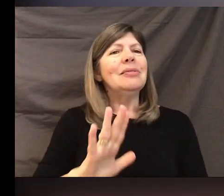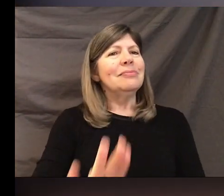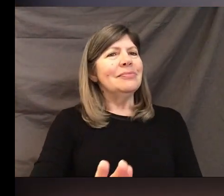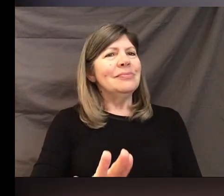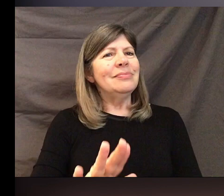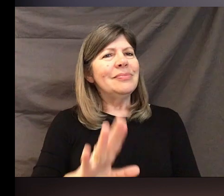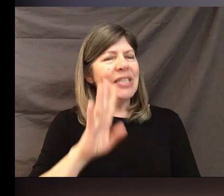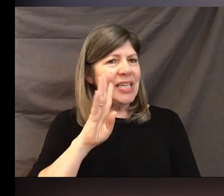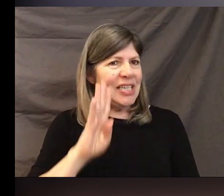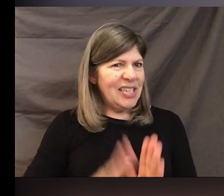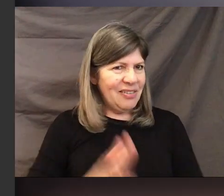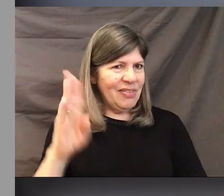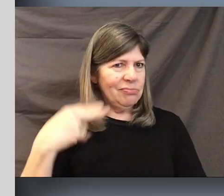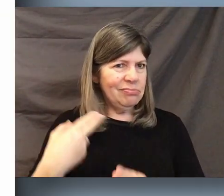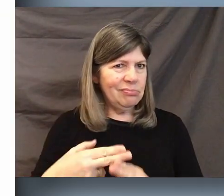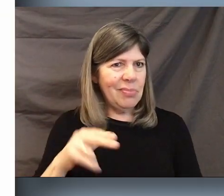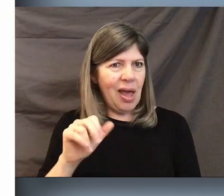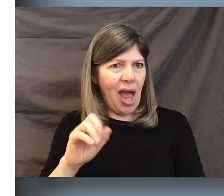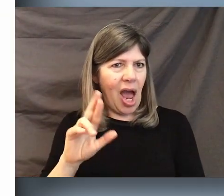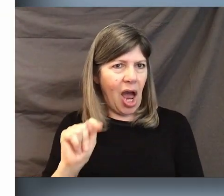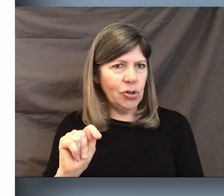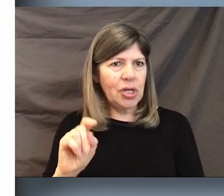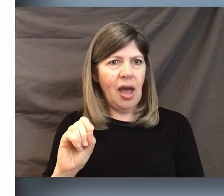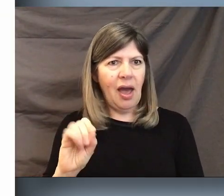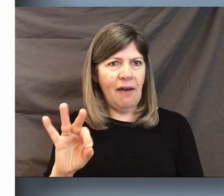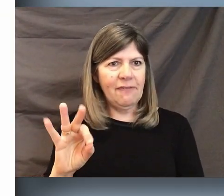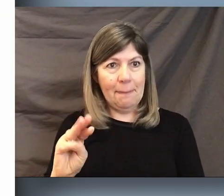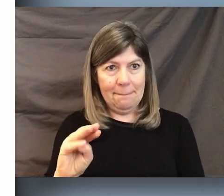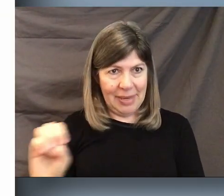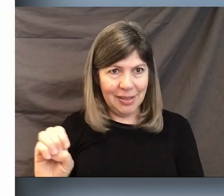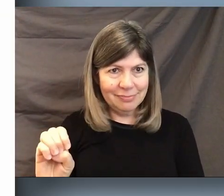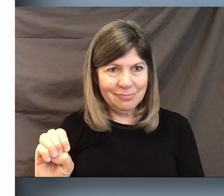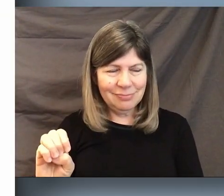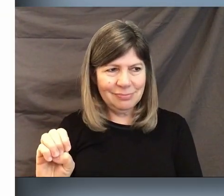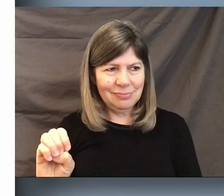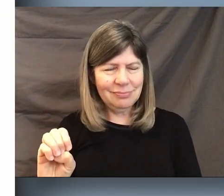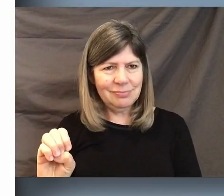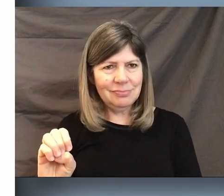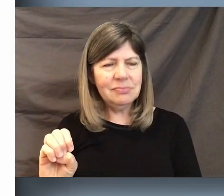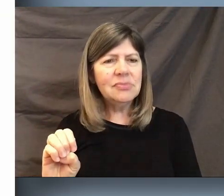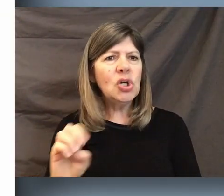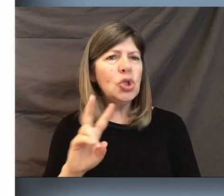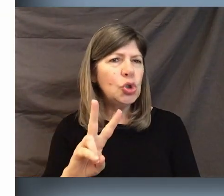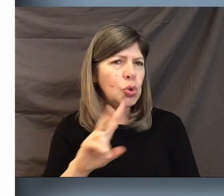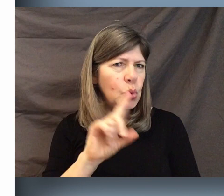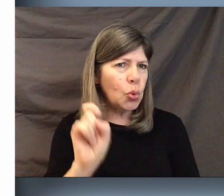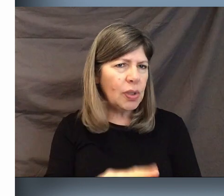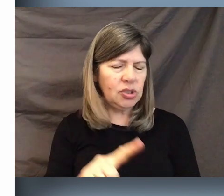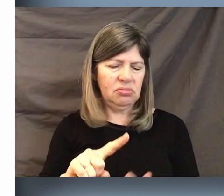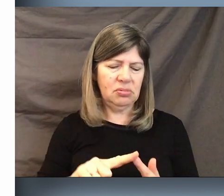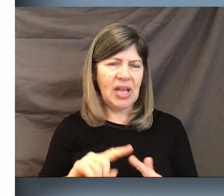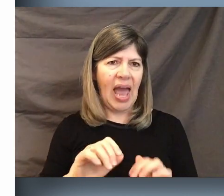With two simple prompts: How do I want to be seen? How do others see me?